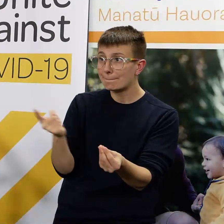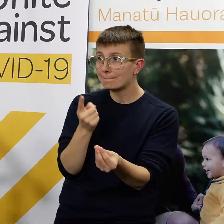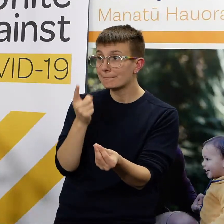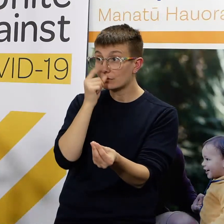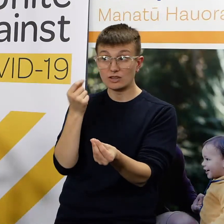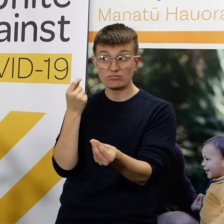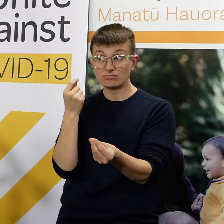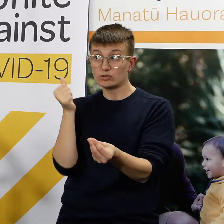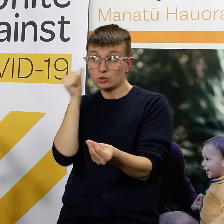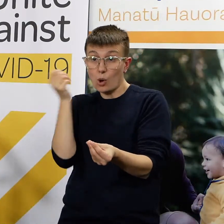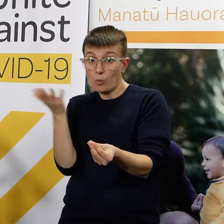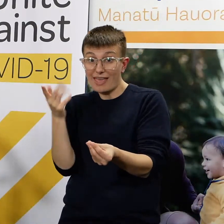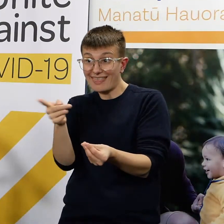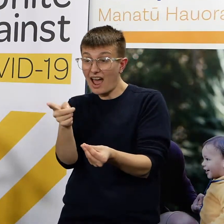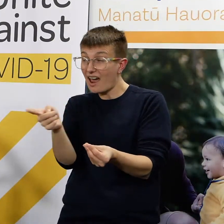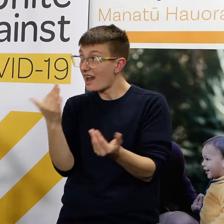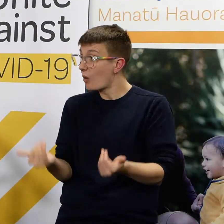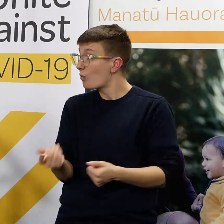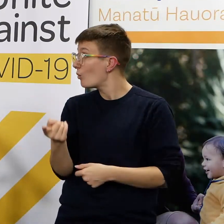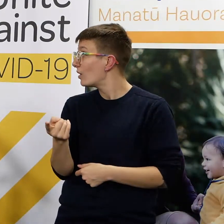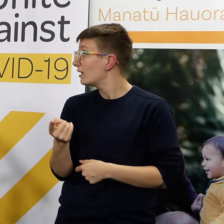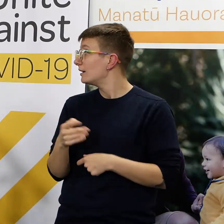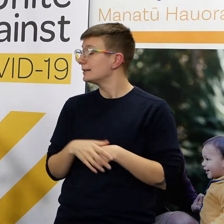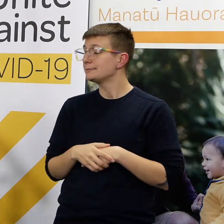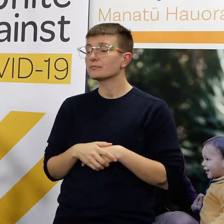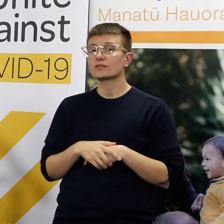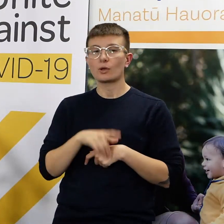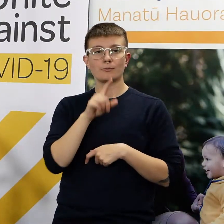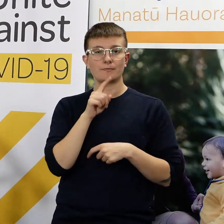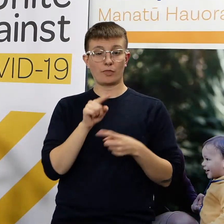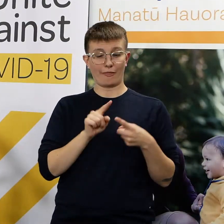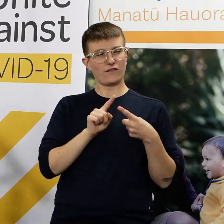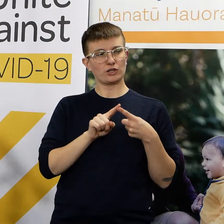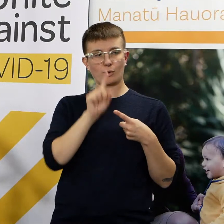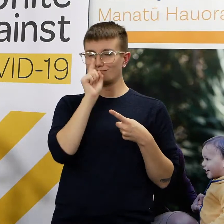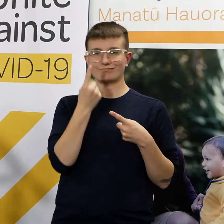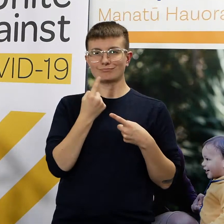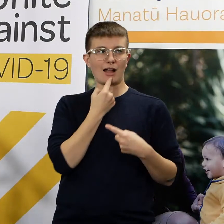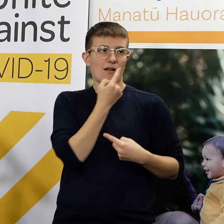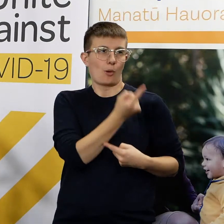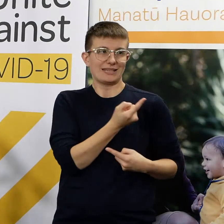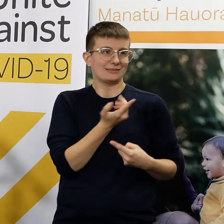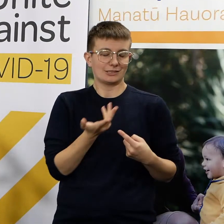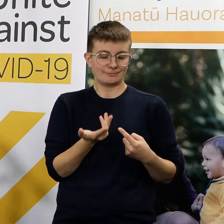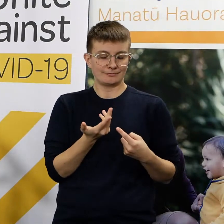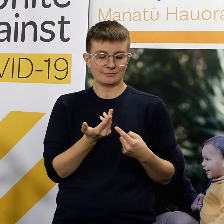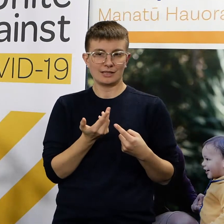on that particular case. But another thing I've just made clear to the team today, regardless of when people came into the country,